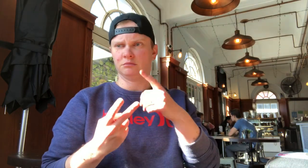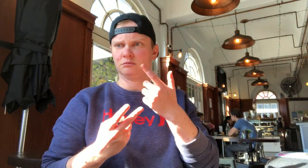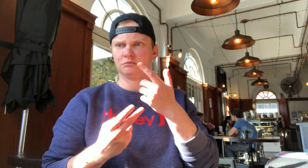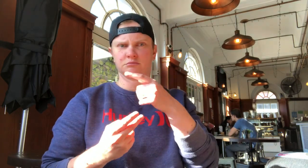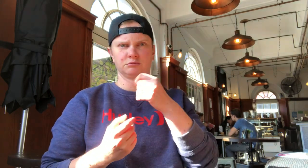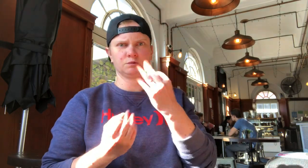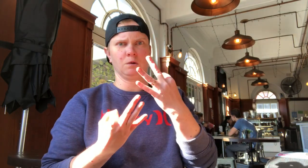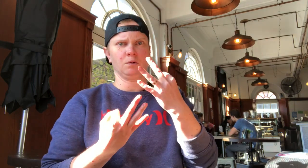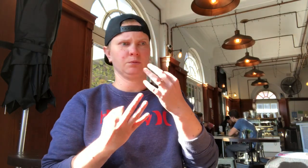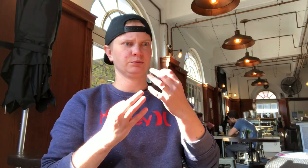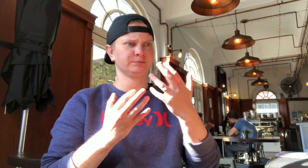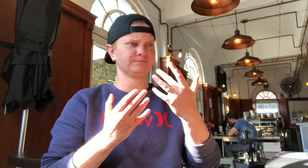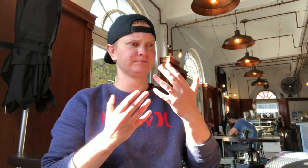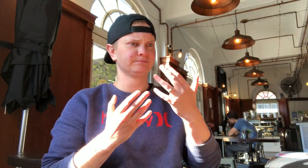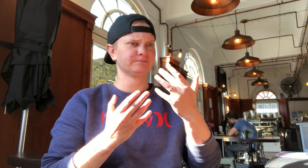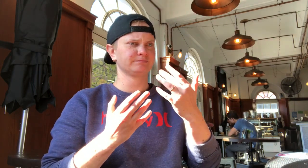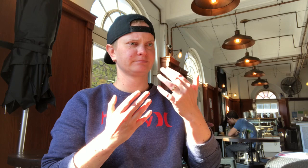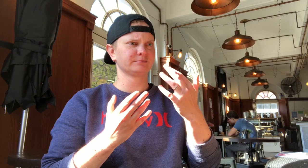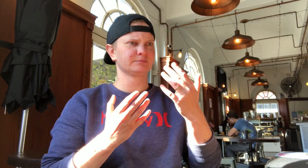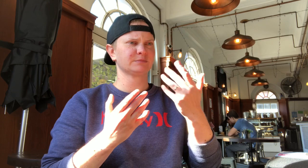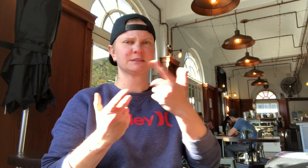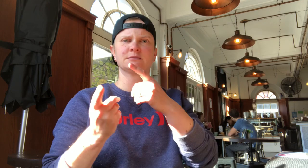No, erm.....